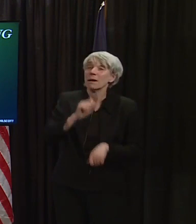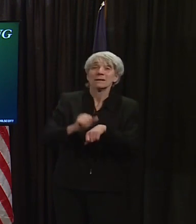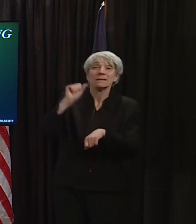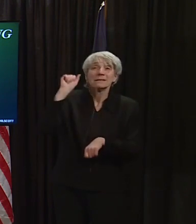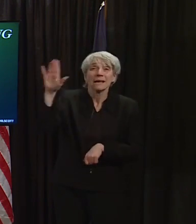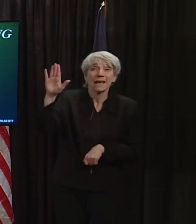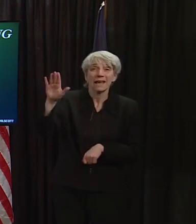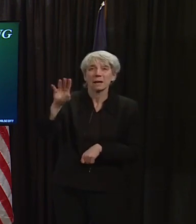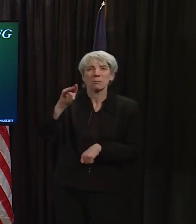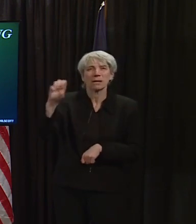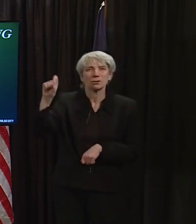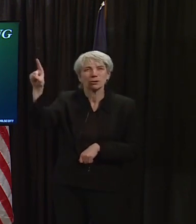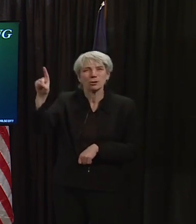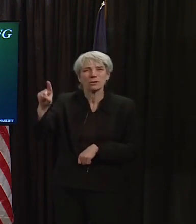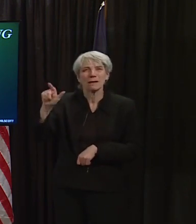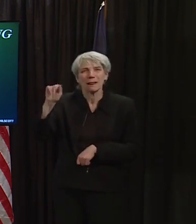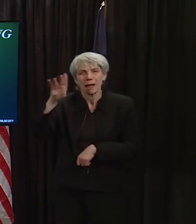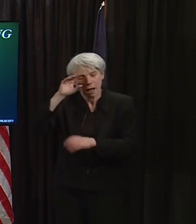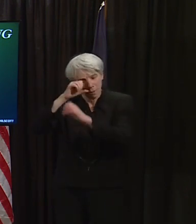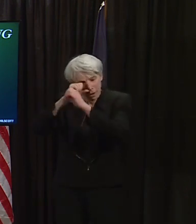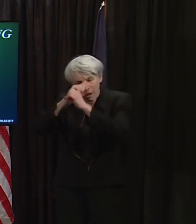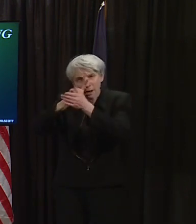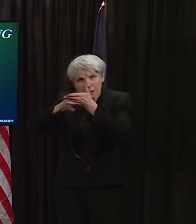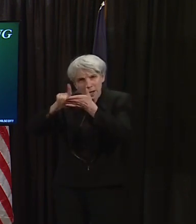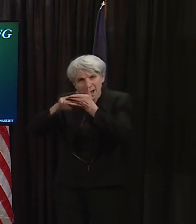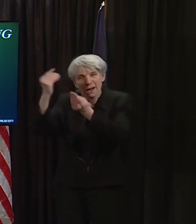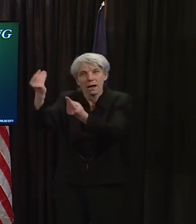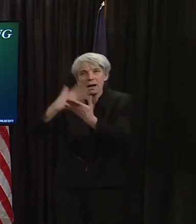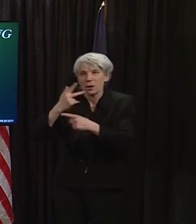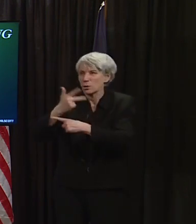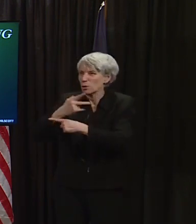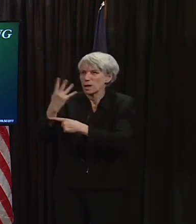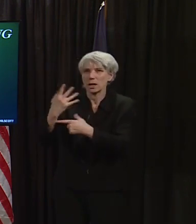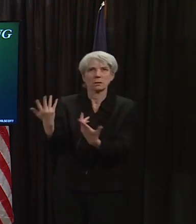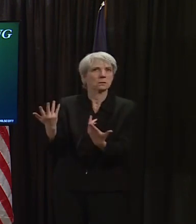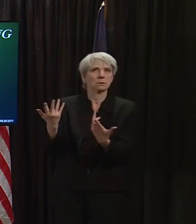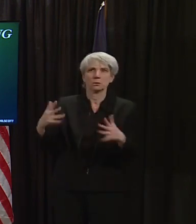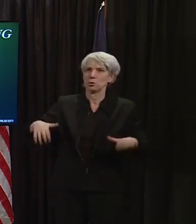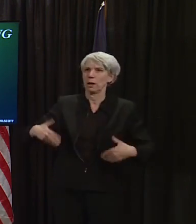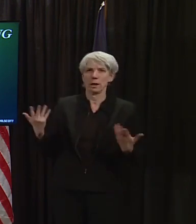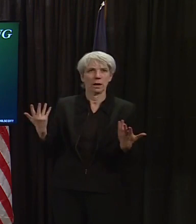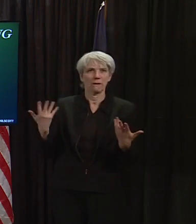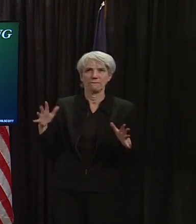believe PcR surveillance testing has lost much of its value. Moving to an